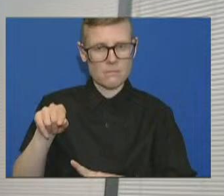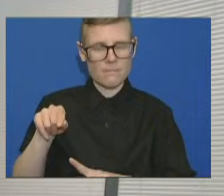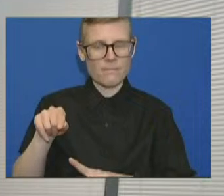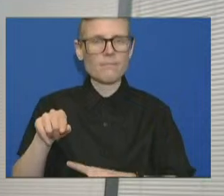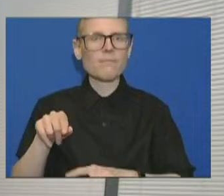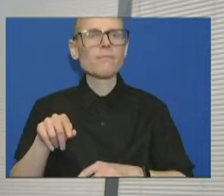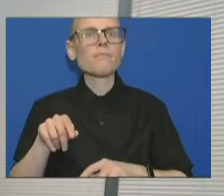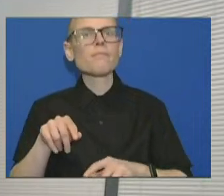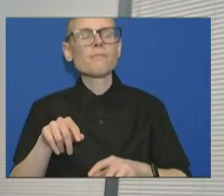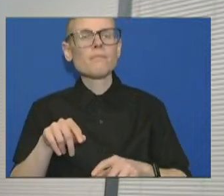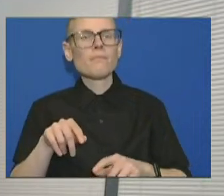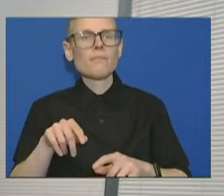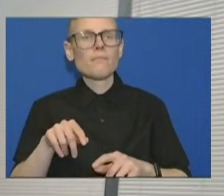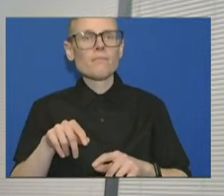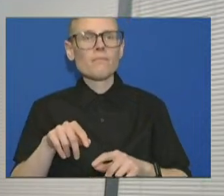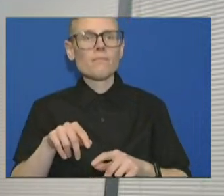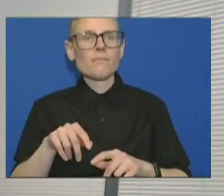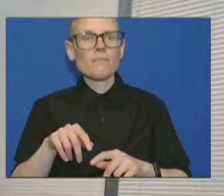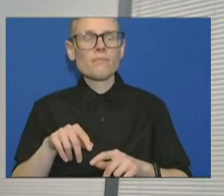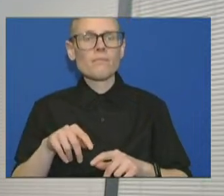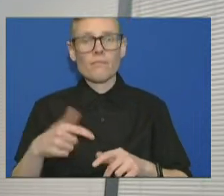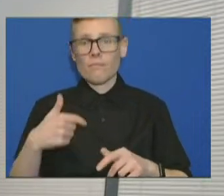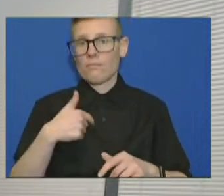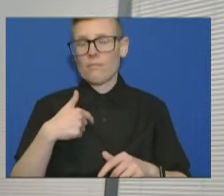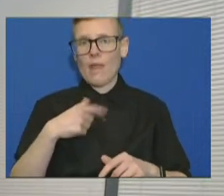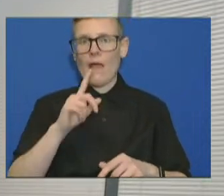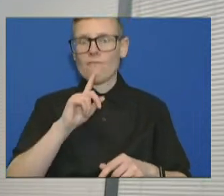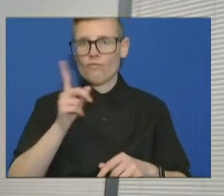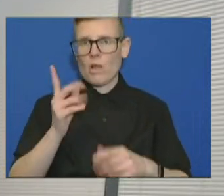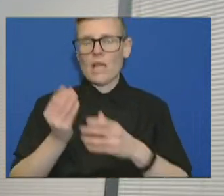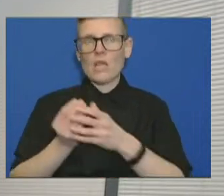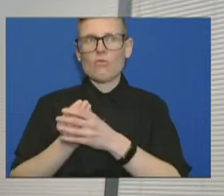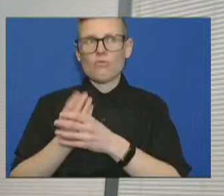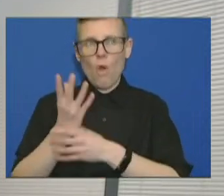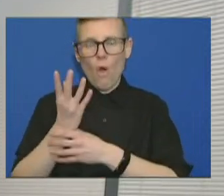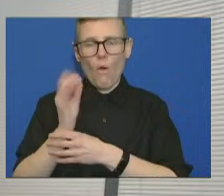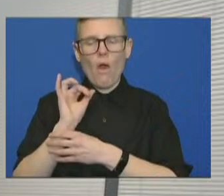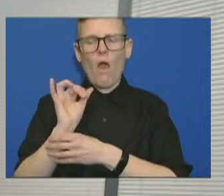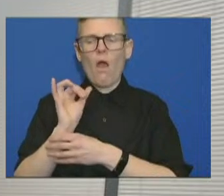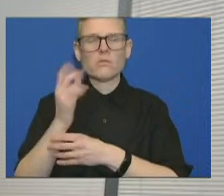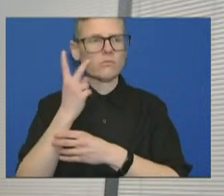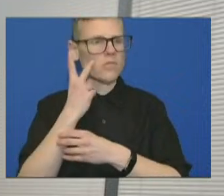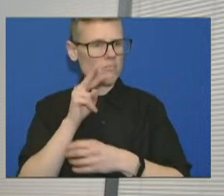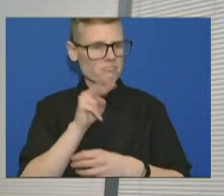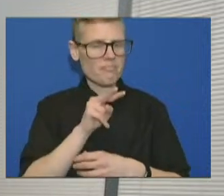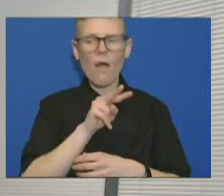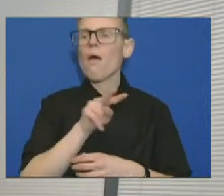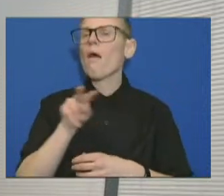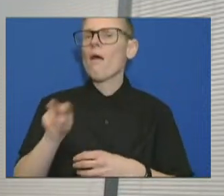that a cluster system was the